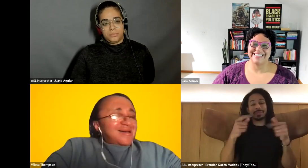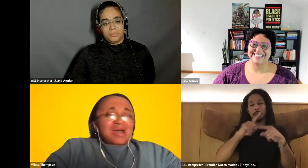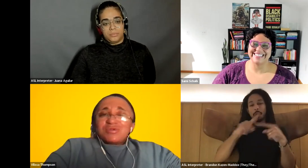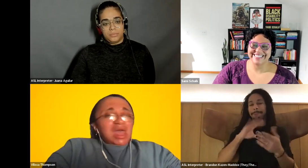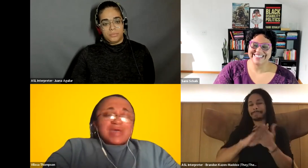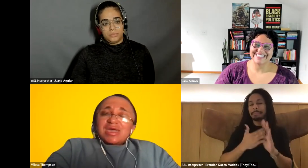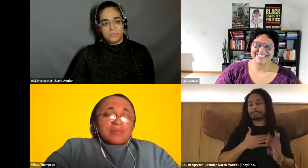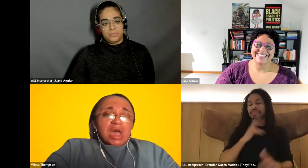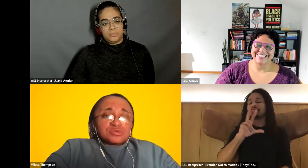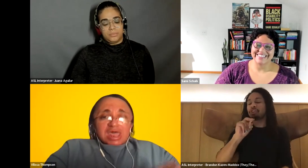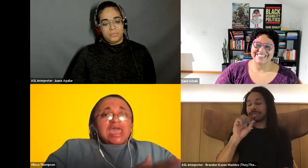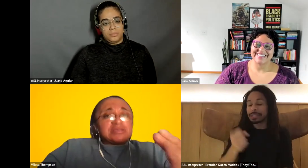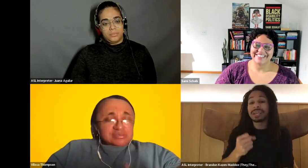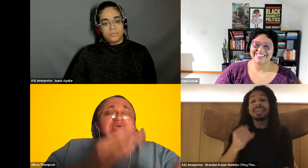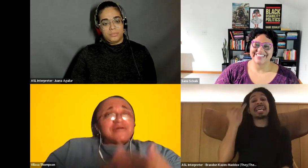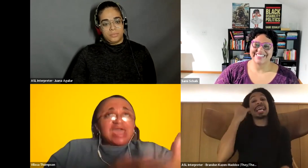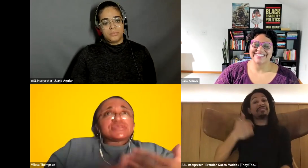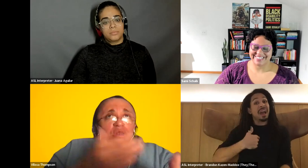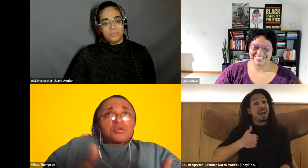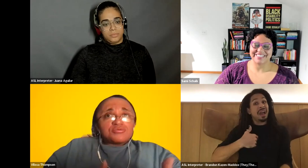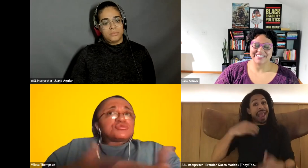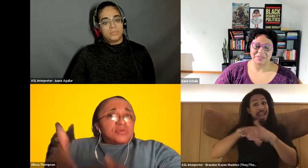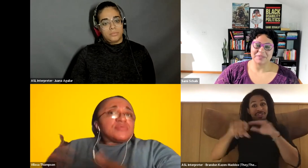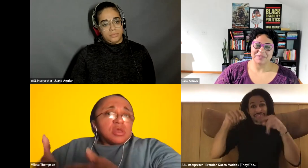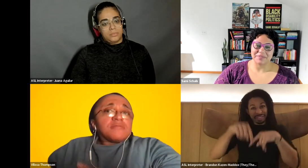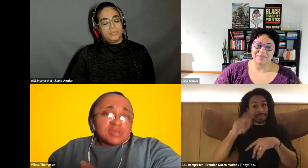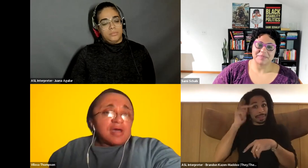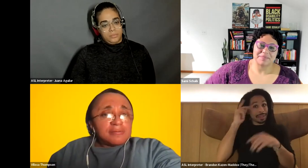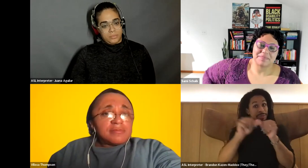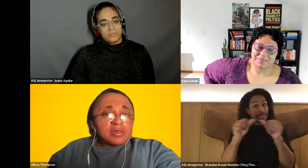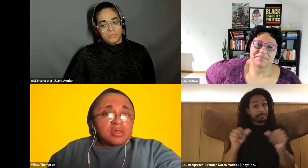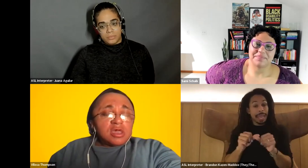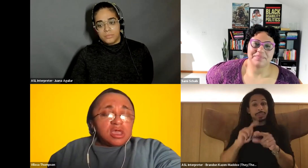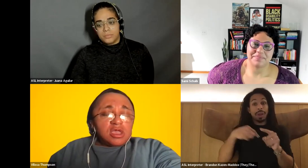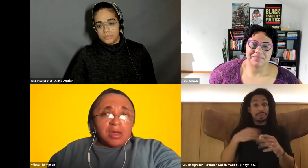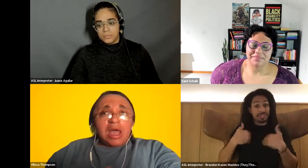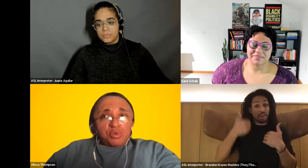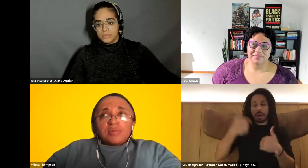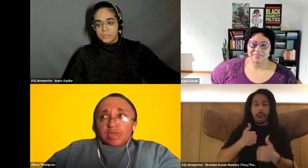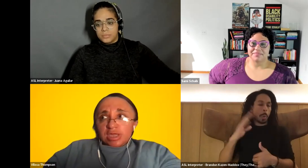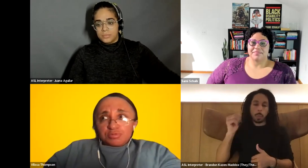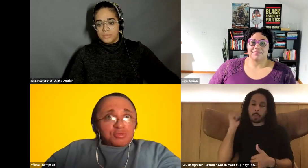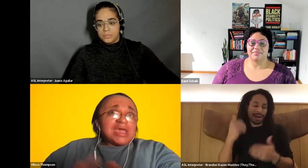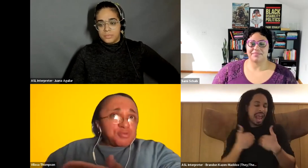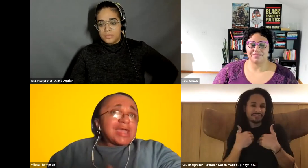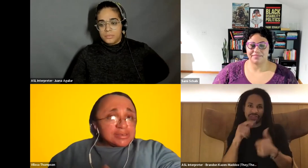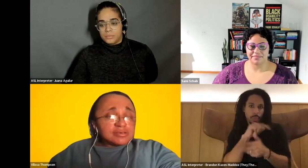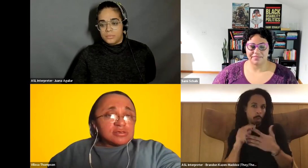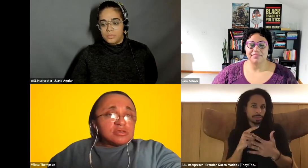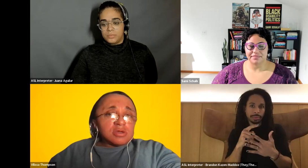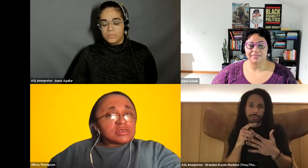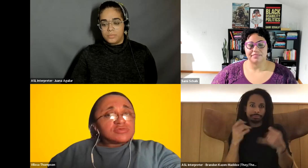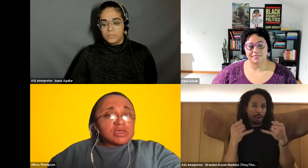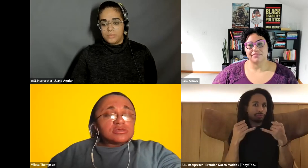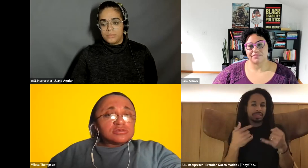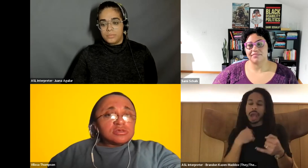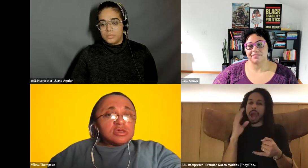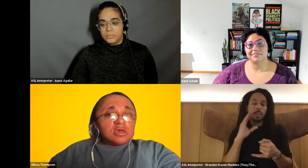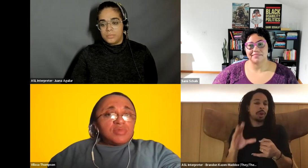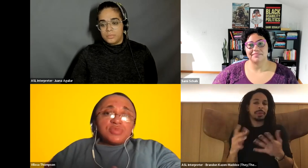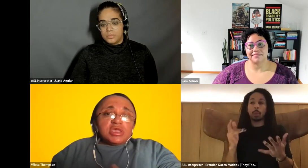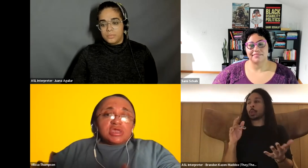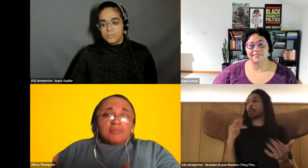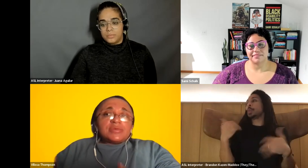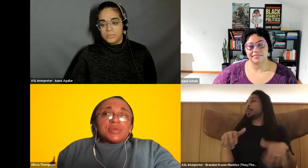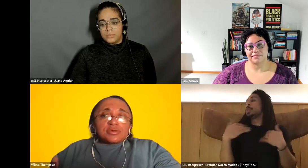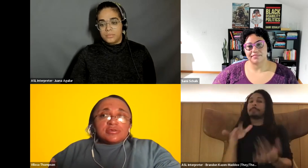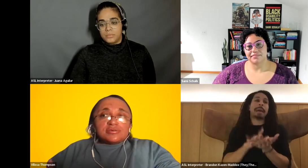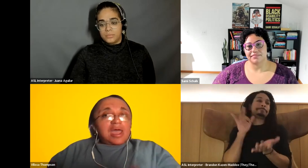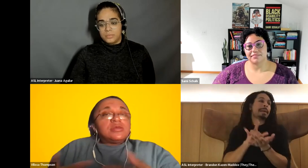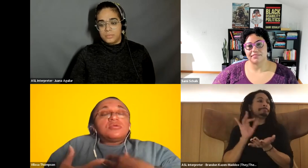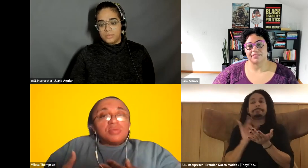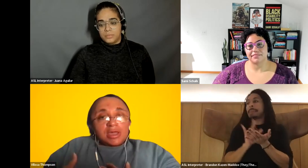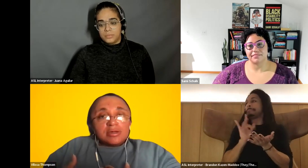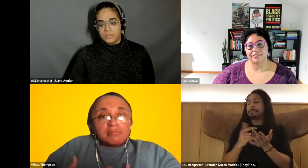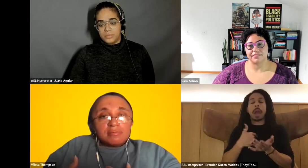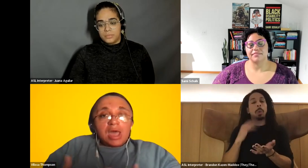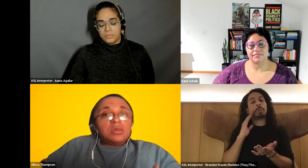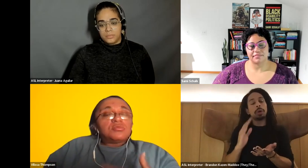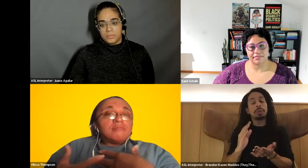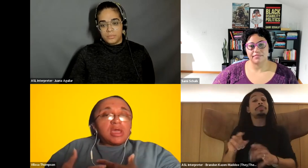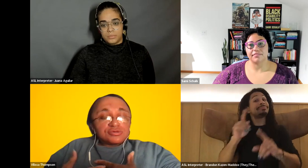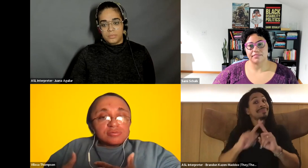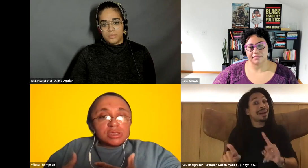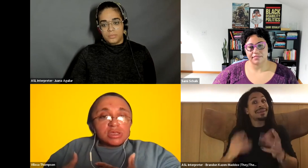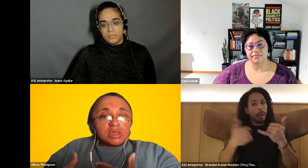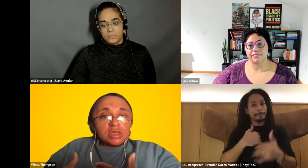Vilissa Thompson: I wouldn't have had the boundaries I had that I've had to learn to implement over time. you know, and I would've been ran ragged in this space But being in my thirties, I know who I am. I know what matters to me.